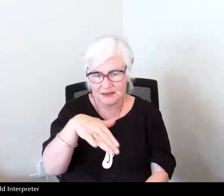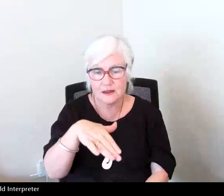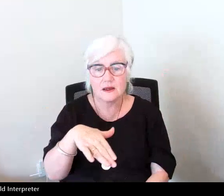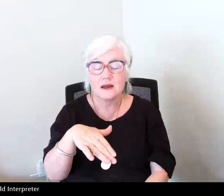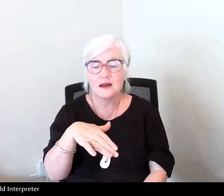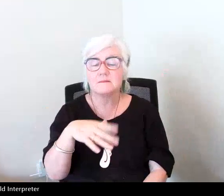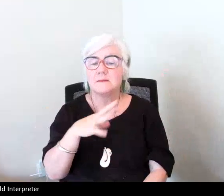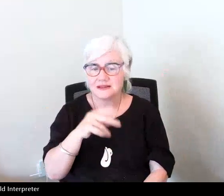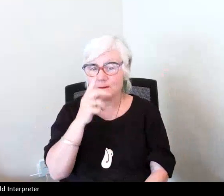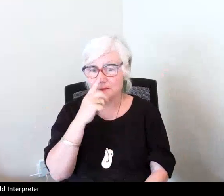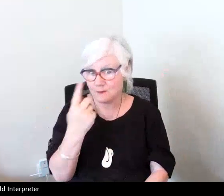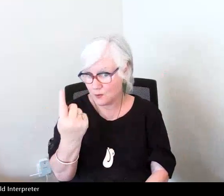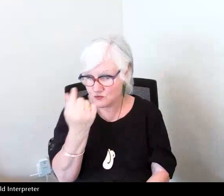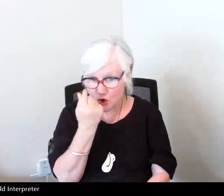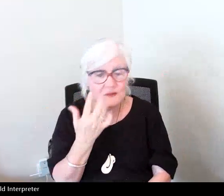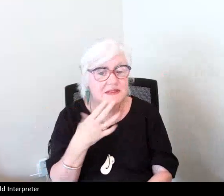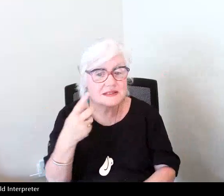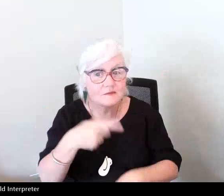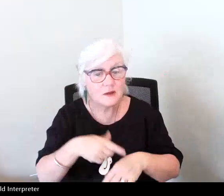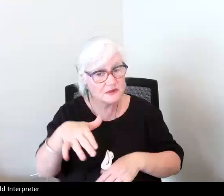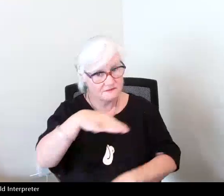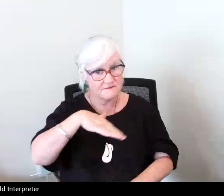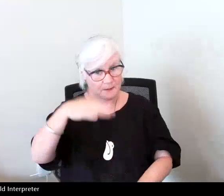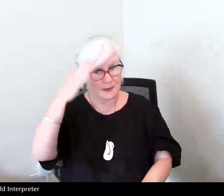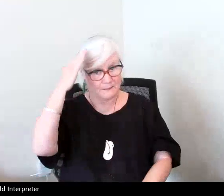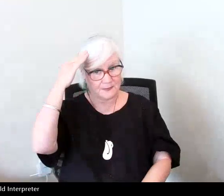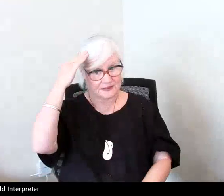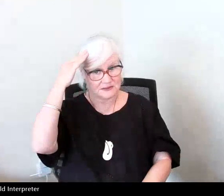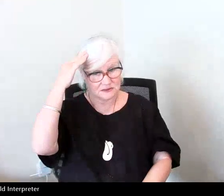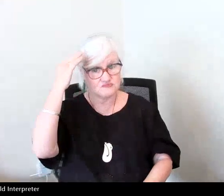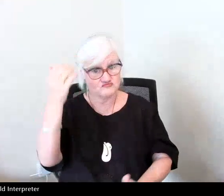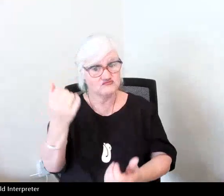and family members have come to us, or sometimes we've even received referrals